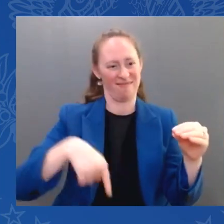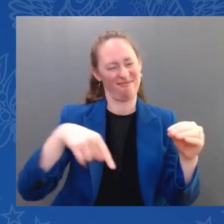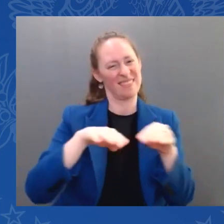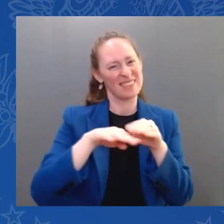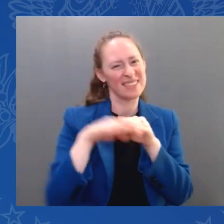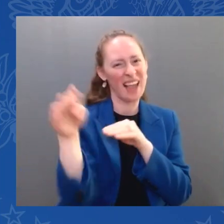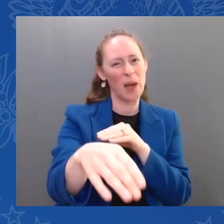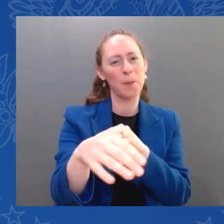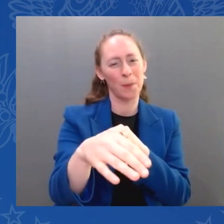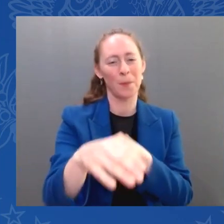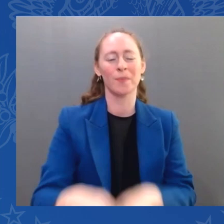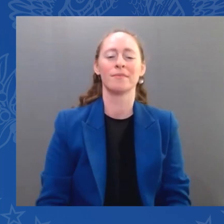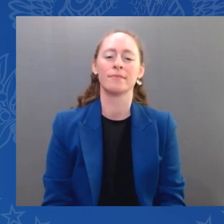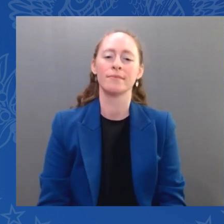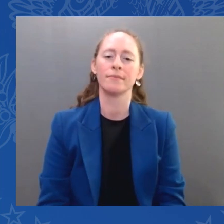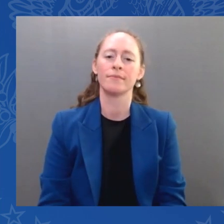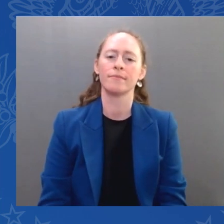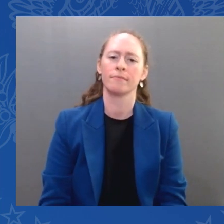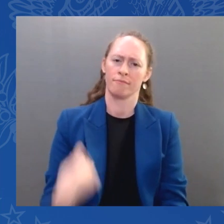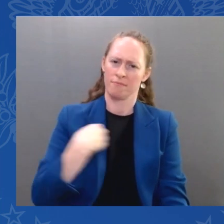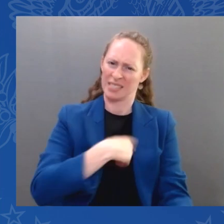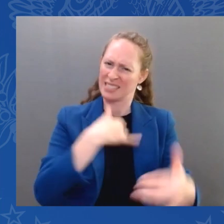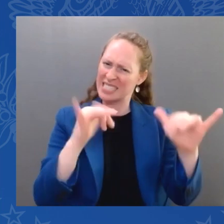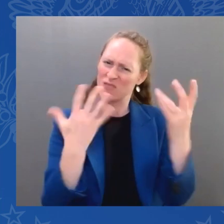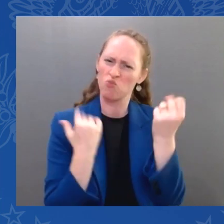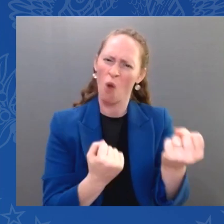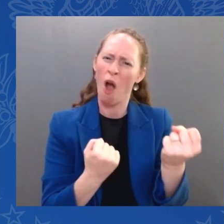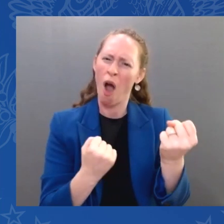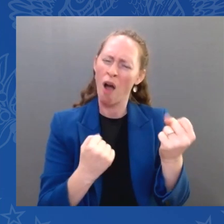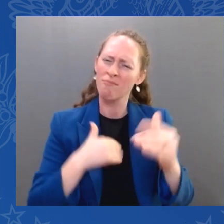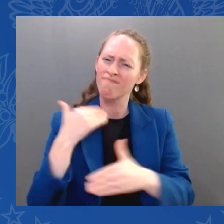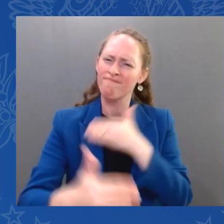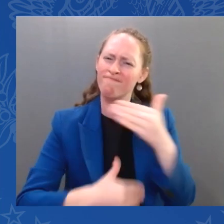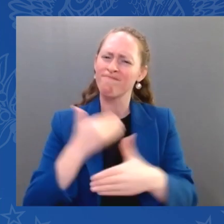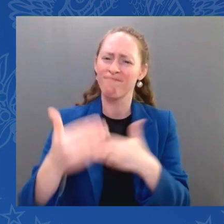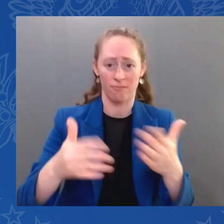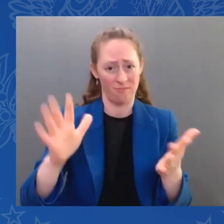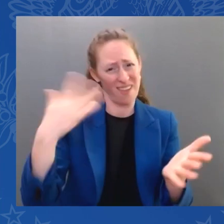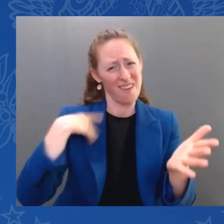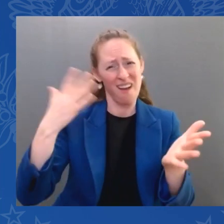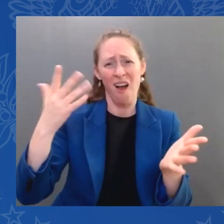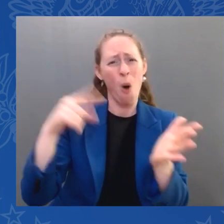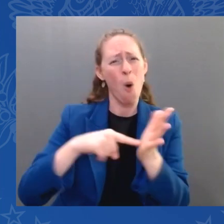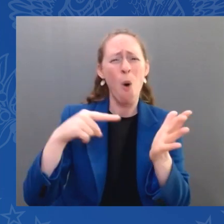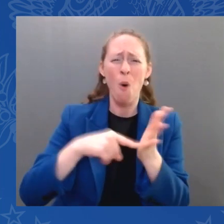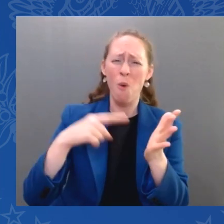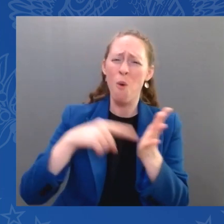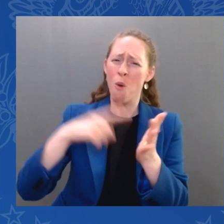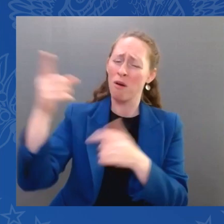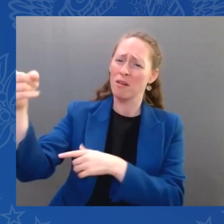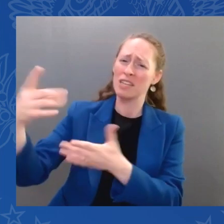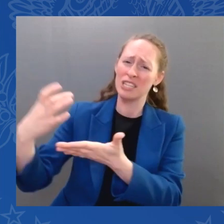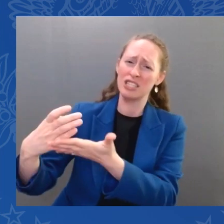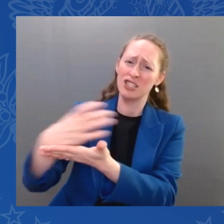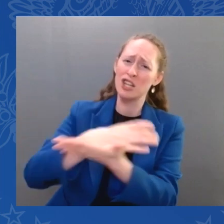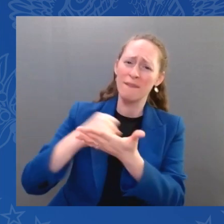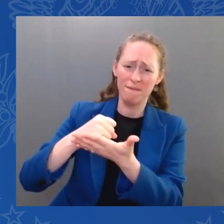That's what we owe those families in Buffalo, where a grocery store became a killing field. It's what we owe those families in Uvalde,